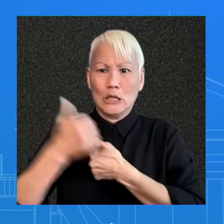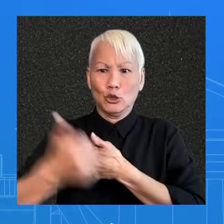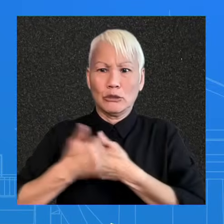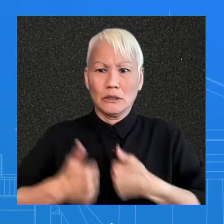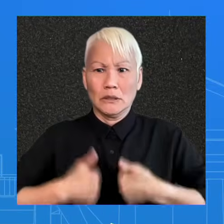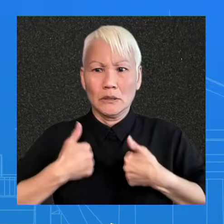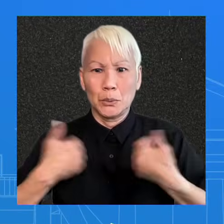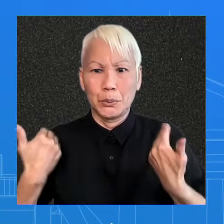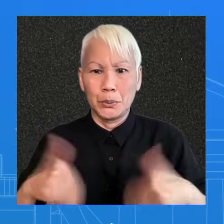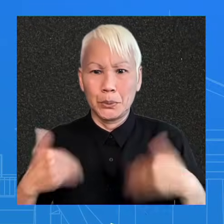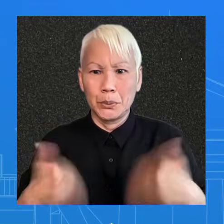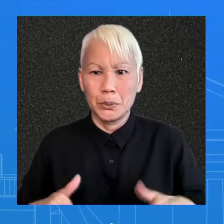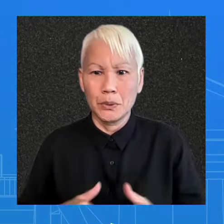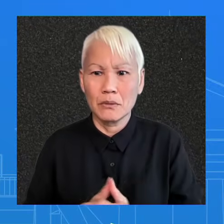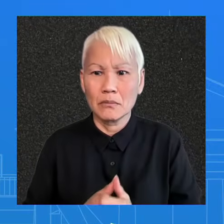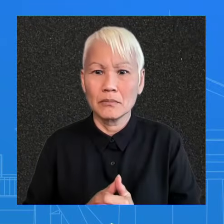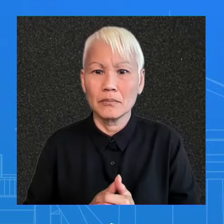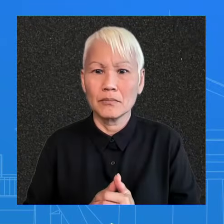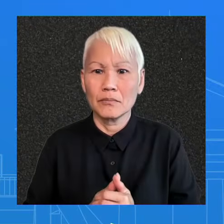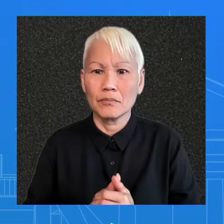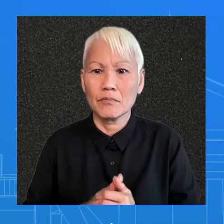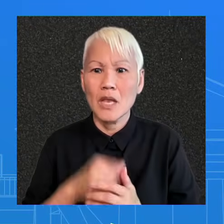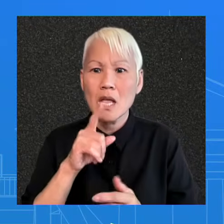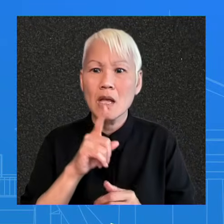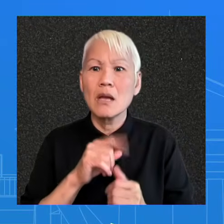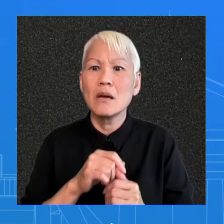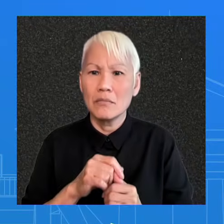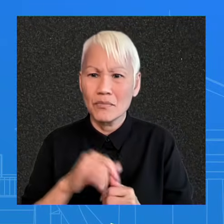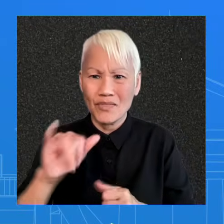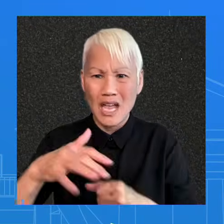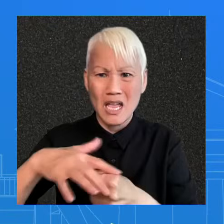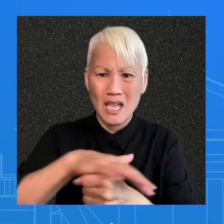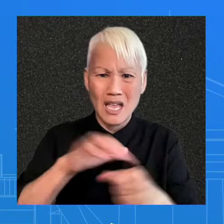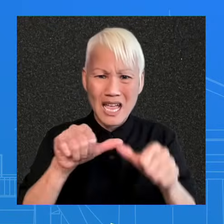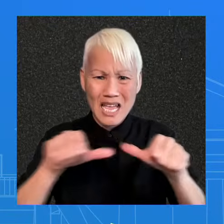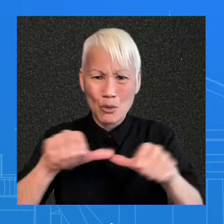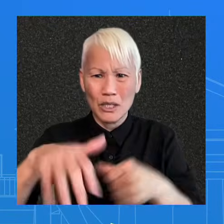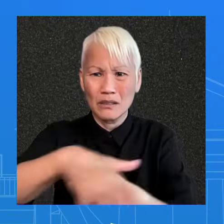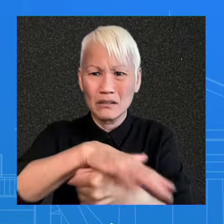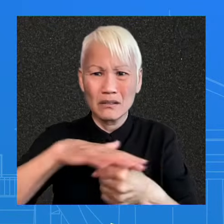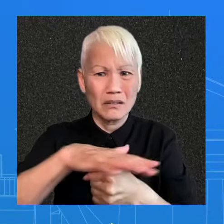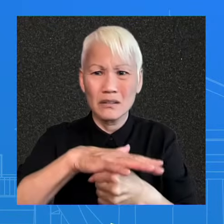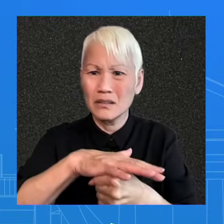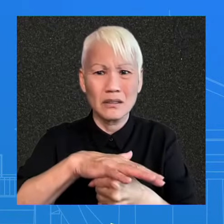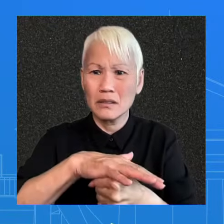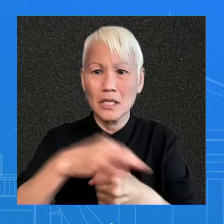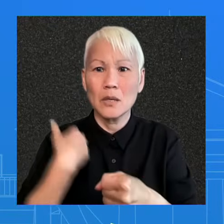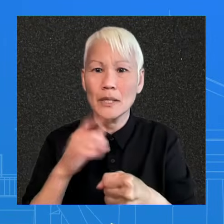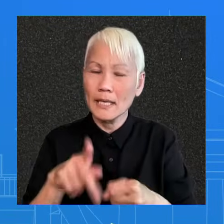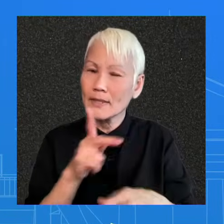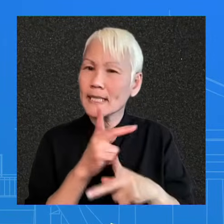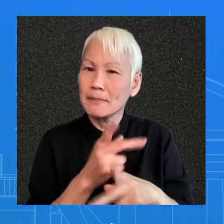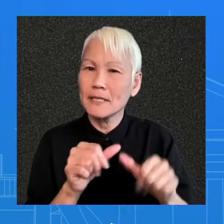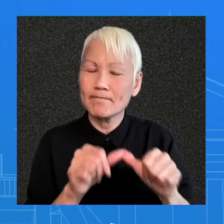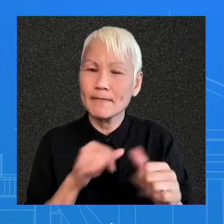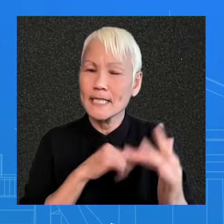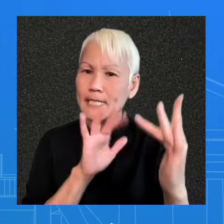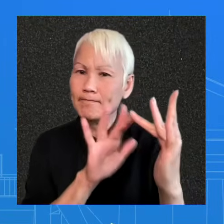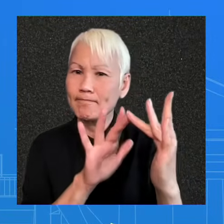on these states and local --and local areas. And so, again, we're --we're in touch with state officials to offer any assistance that they might need.